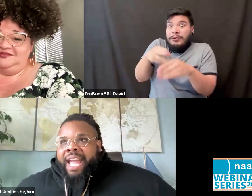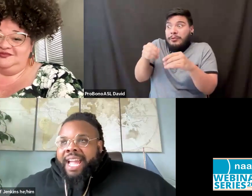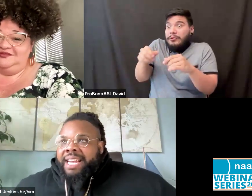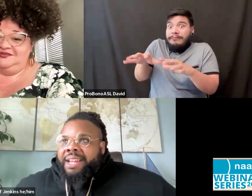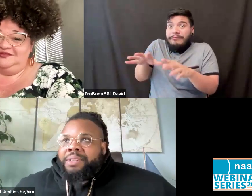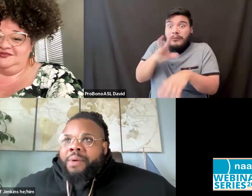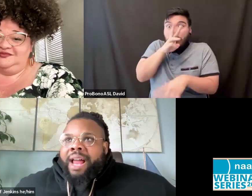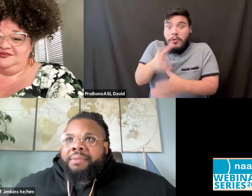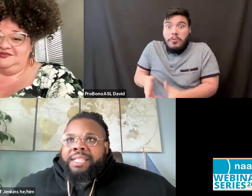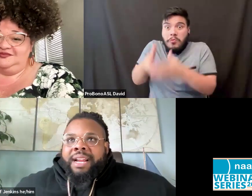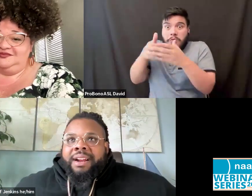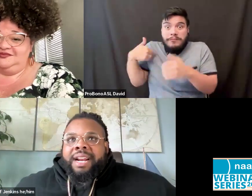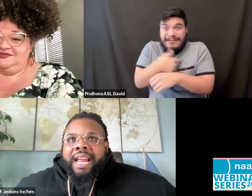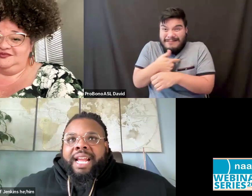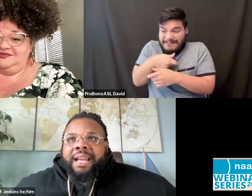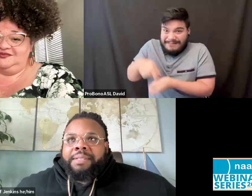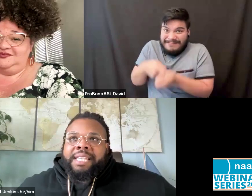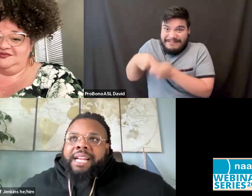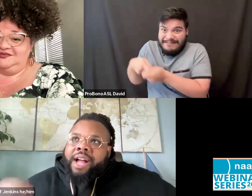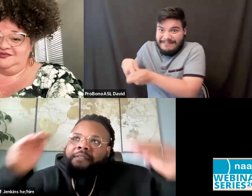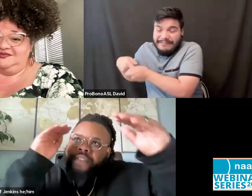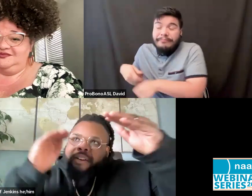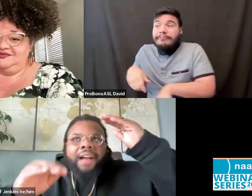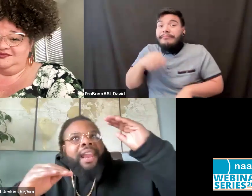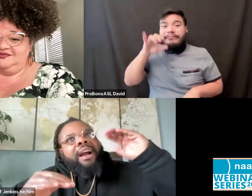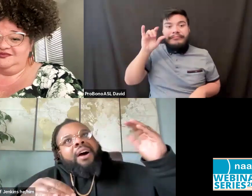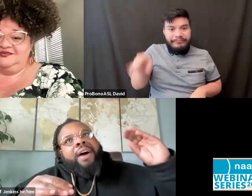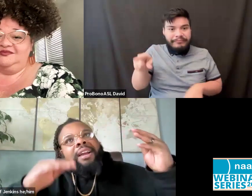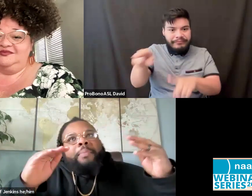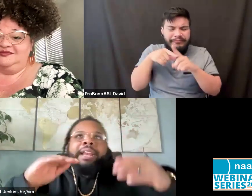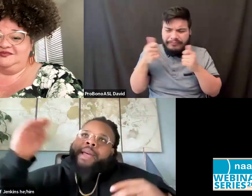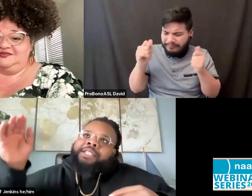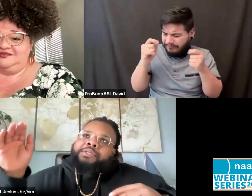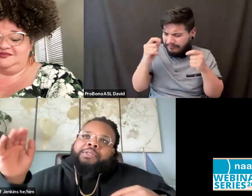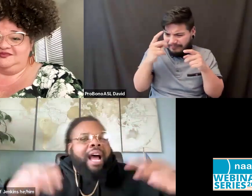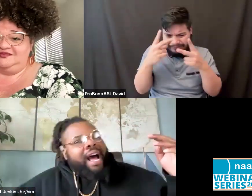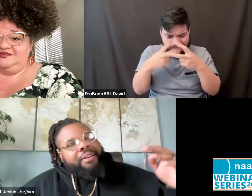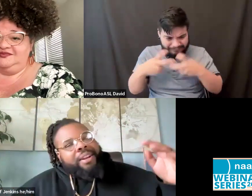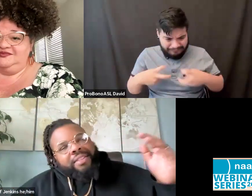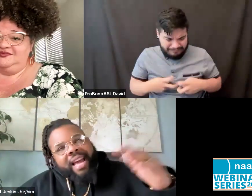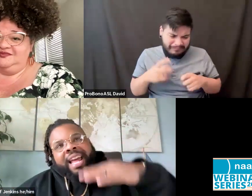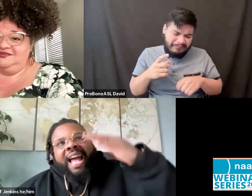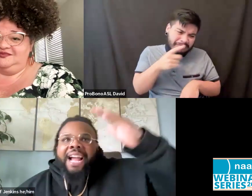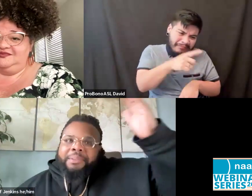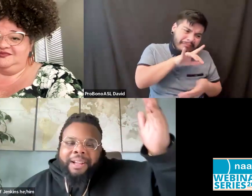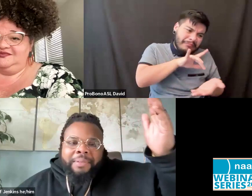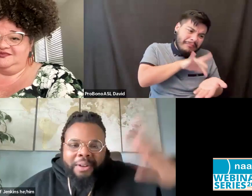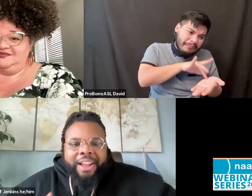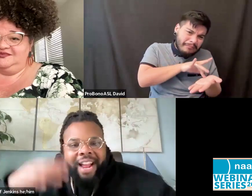And it was while I was there that I kept just like trying to figure out like, I could go back to med school. Now I don't want to do that. I could become a lawyer.